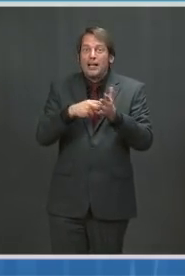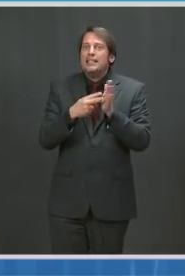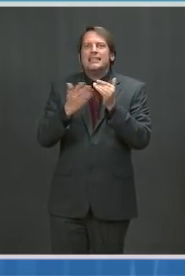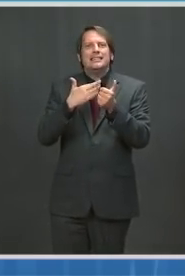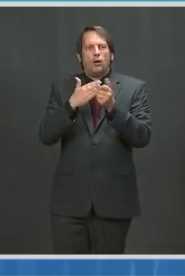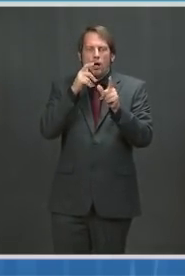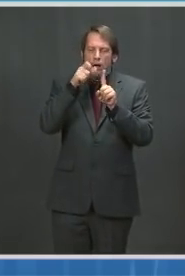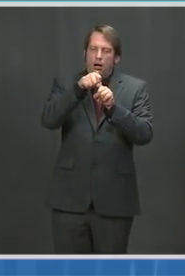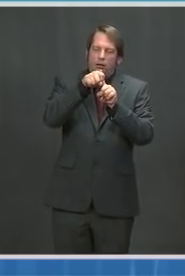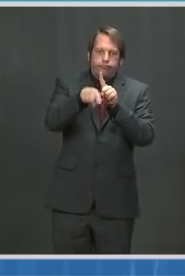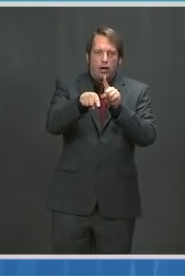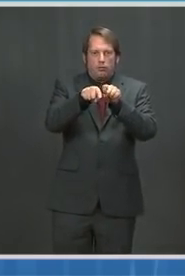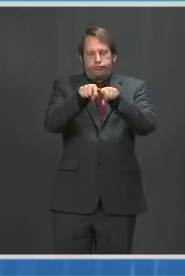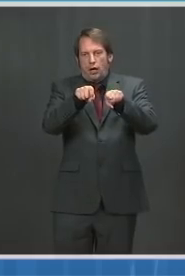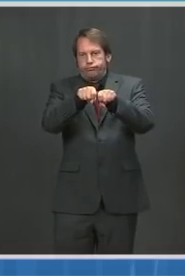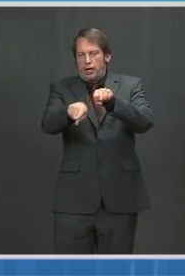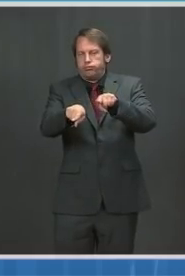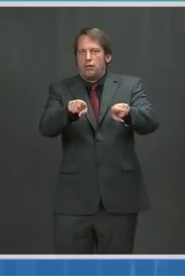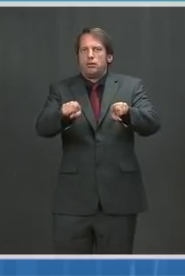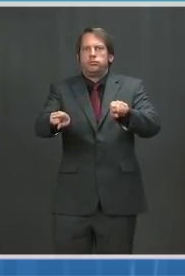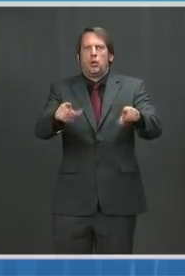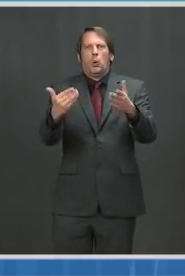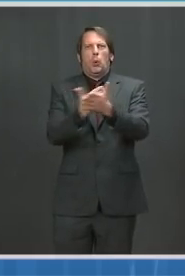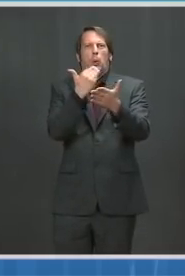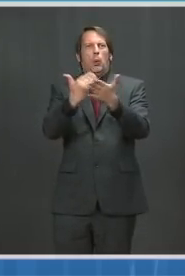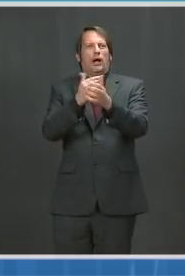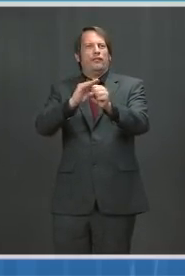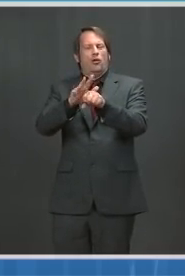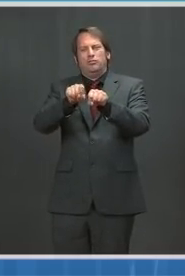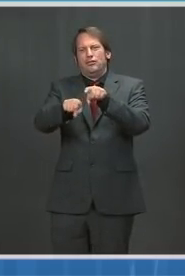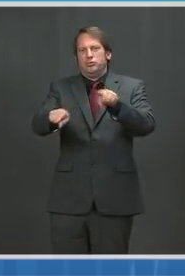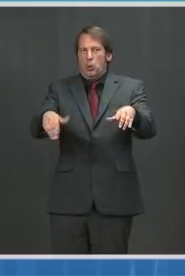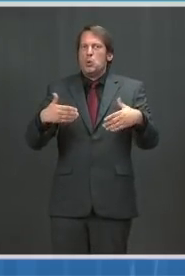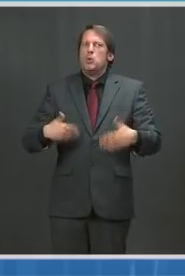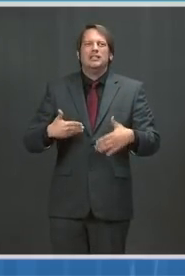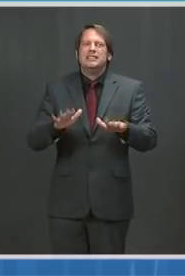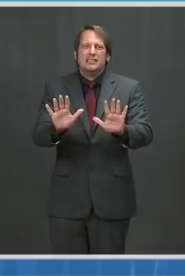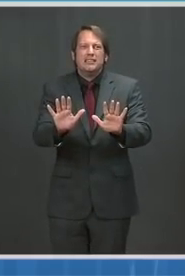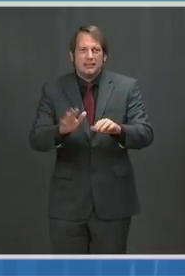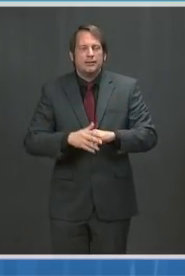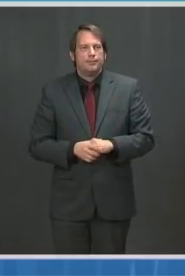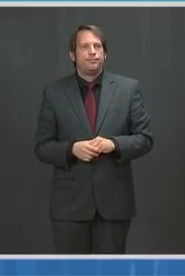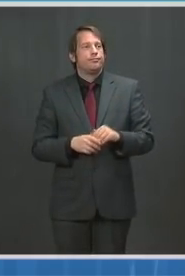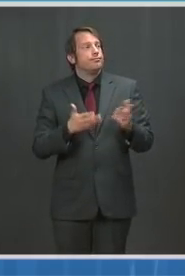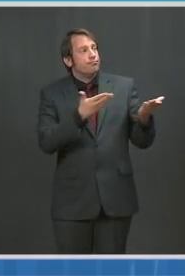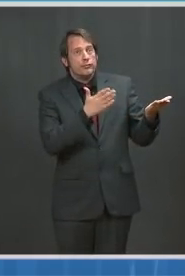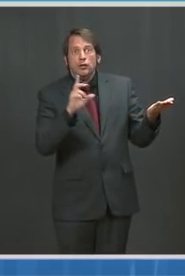Mr. Slavitt: Great. Any reflections, Dr. Fauci, on that question? Dr. Fauci: Yeah, I mean, there's not going to be an absolute number.